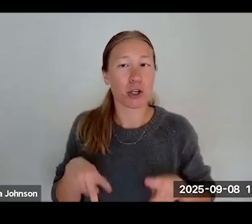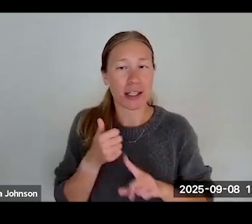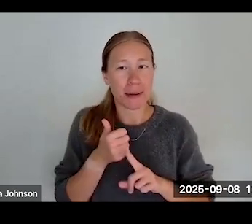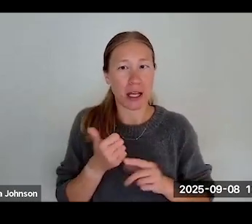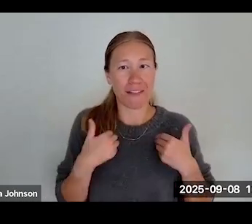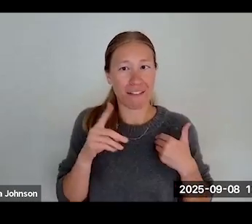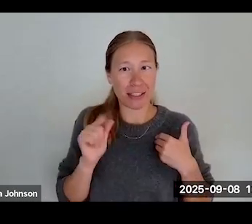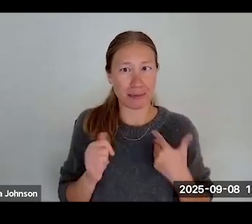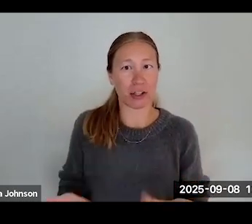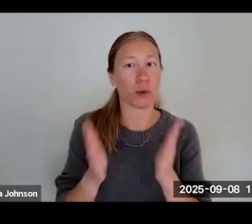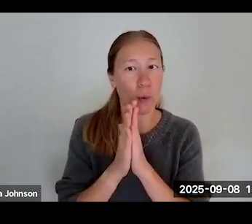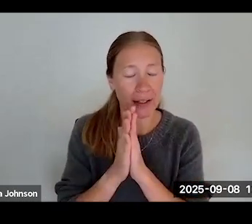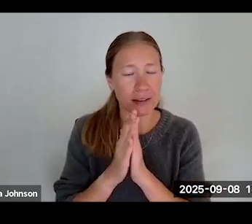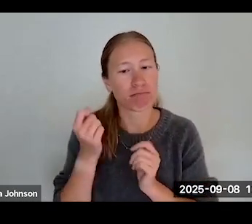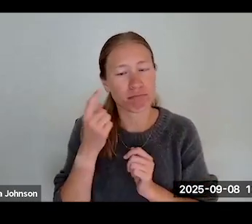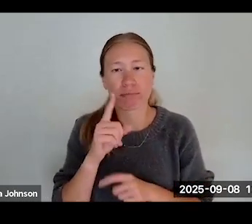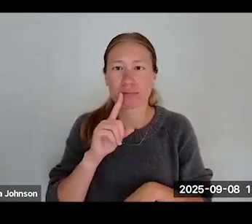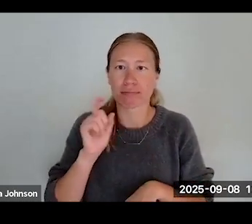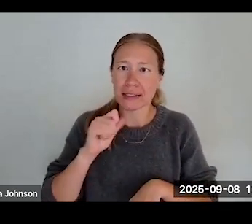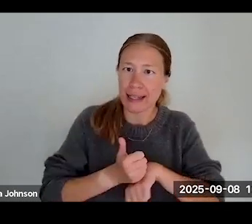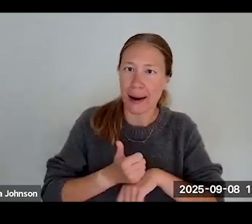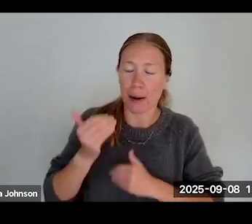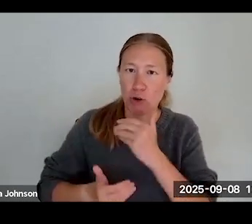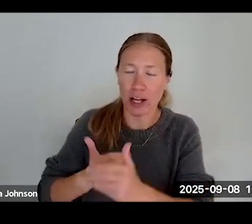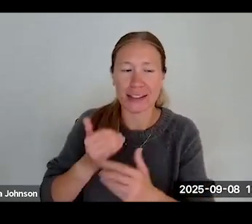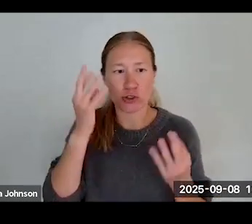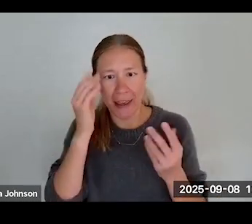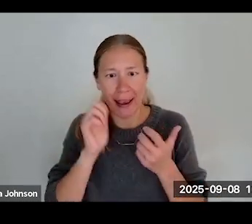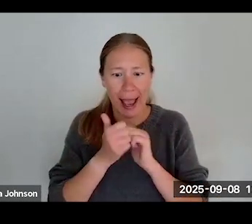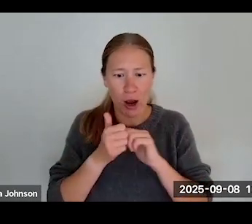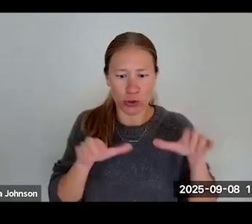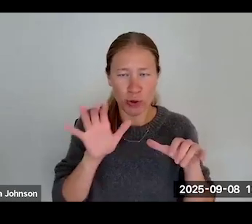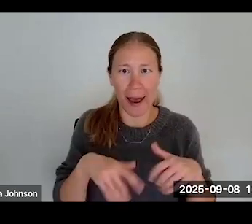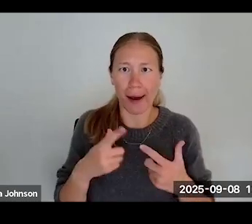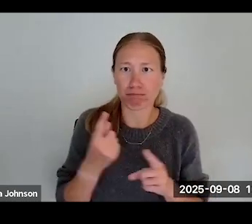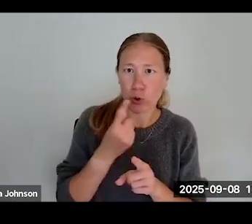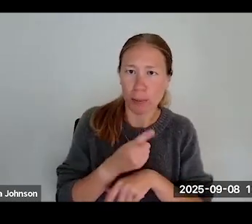So you should be sure to have a process in place for thinking through how you could do that in a timely fashion.